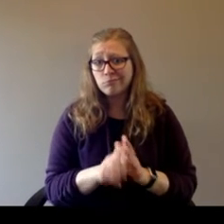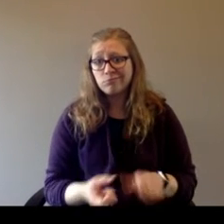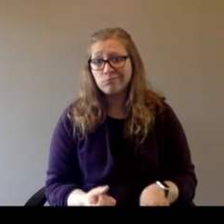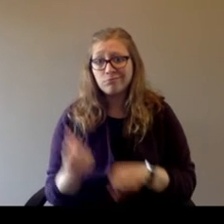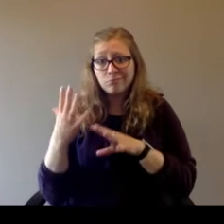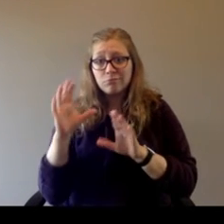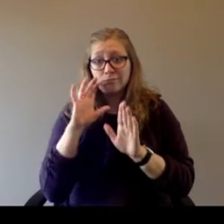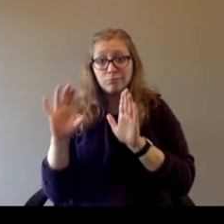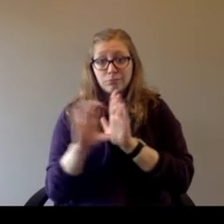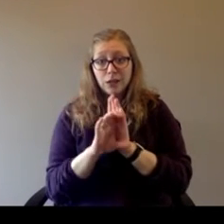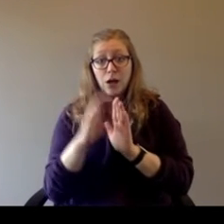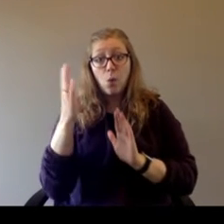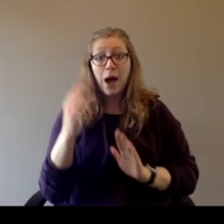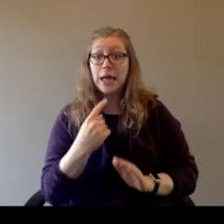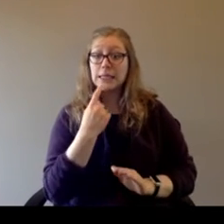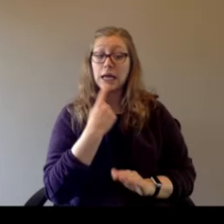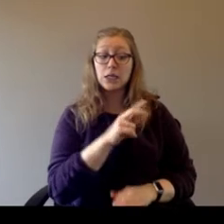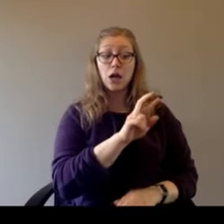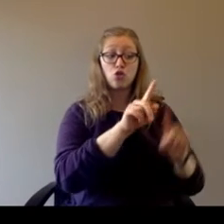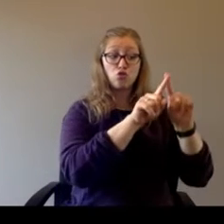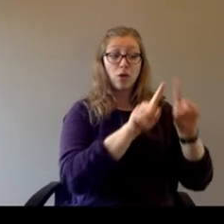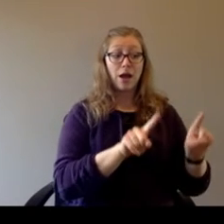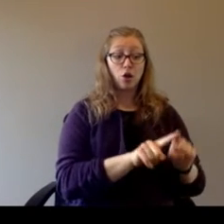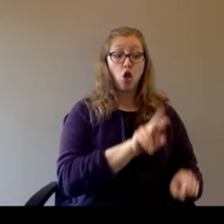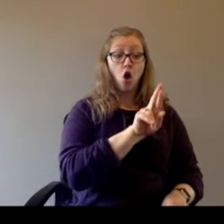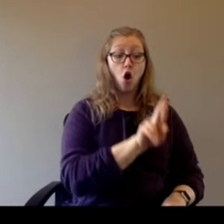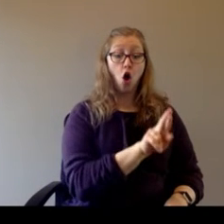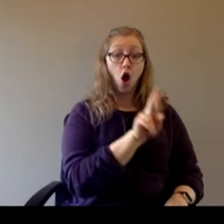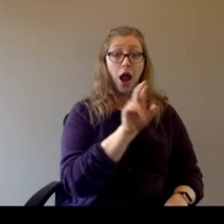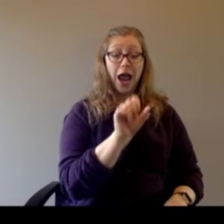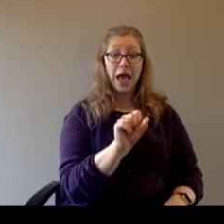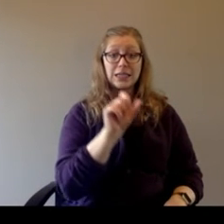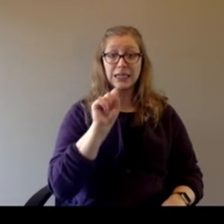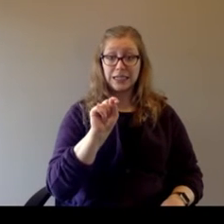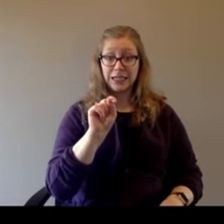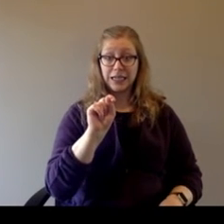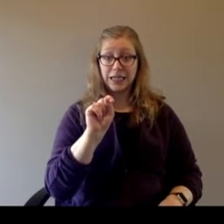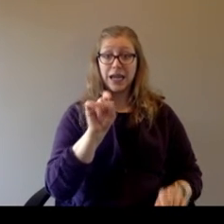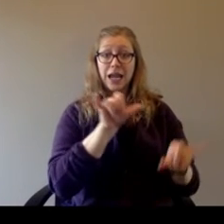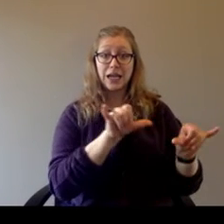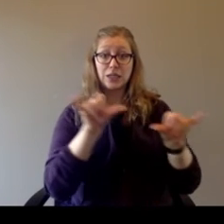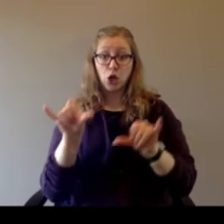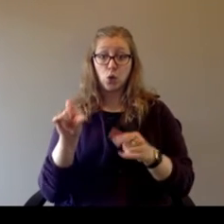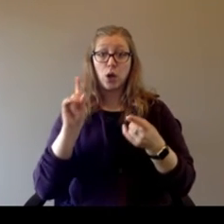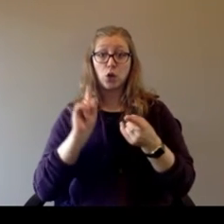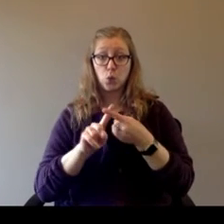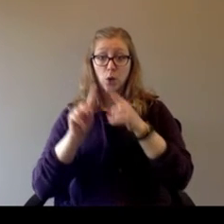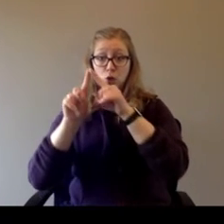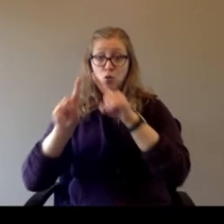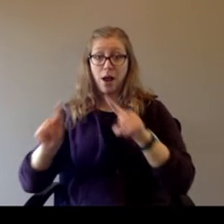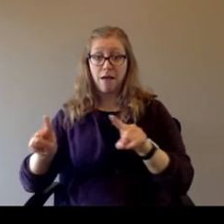is congruent to triangle XYZ. And they want us to identify the corresponding and congruent parts.